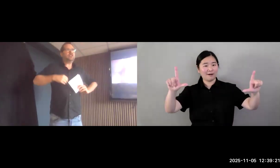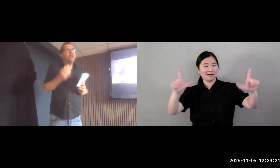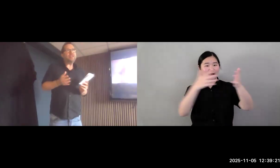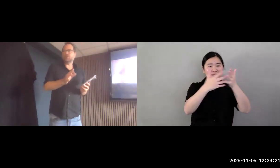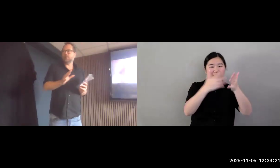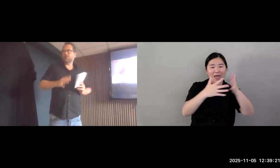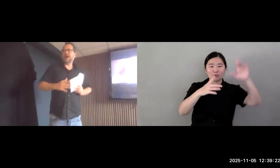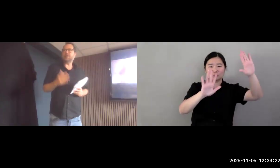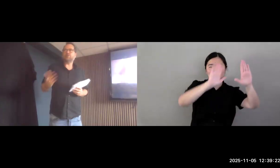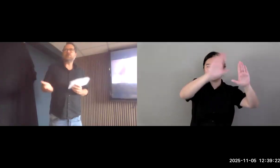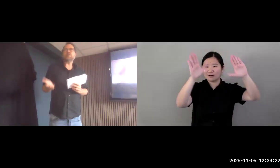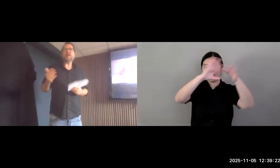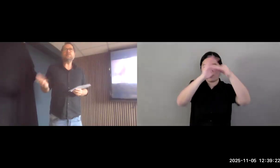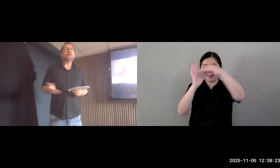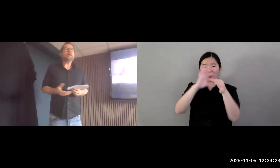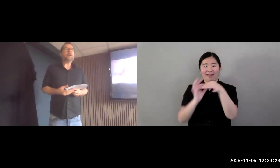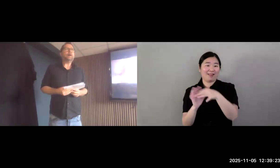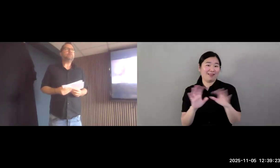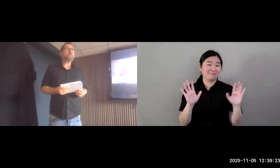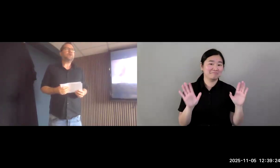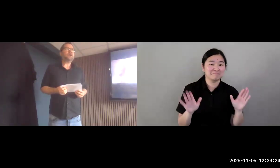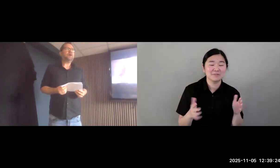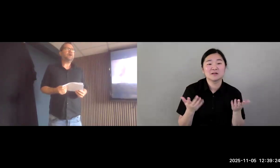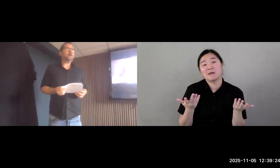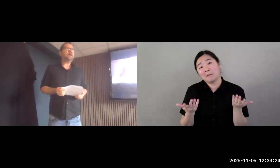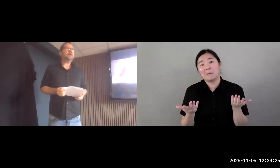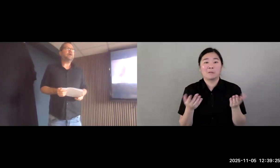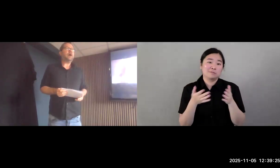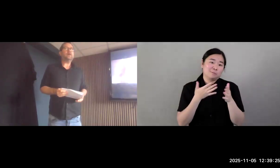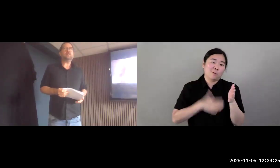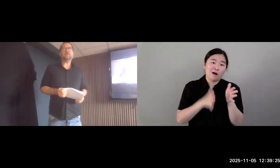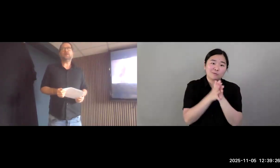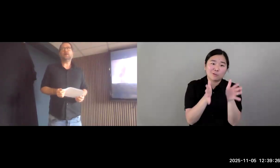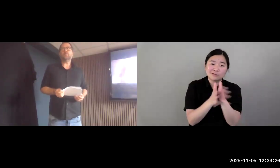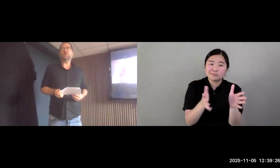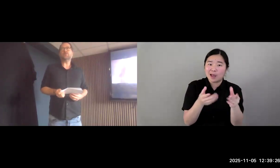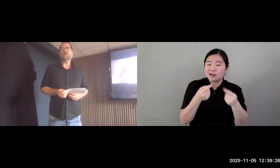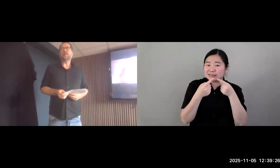the change of signs through time, how that that works.